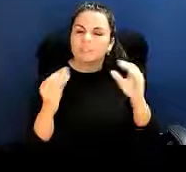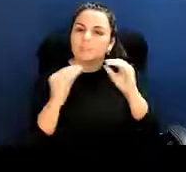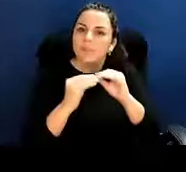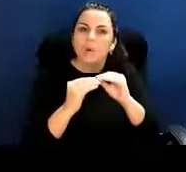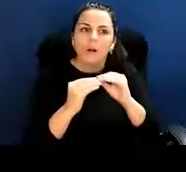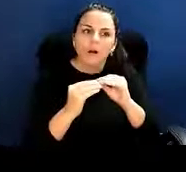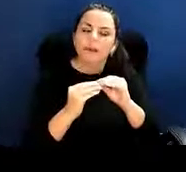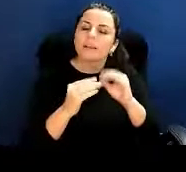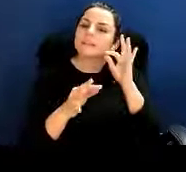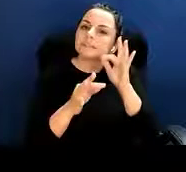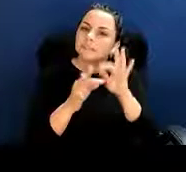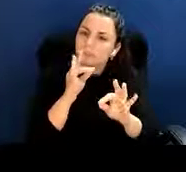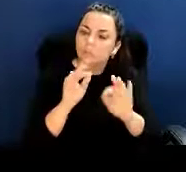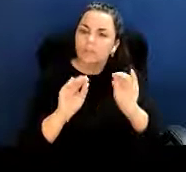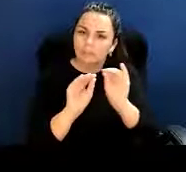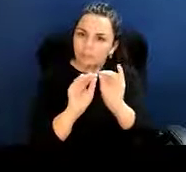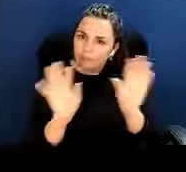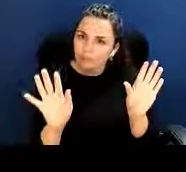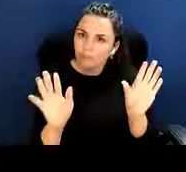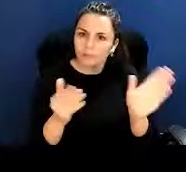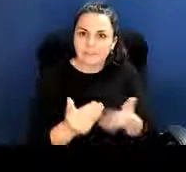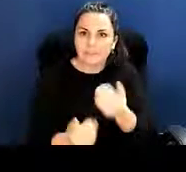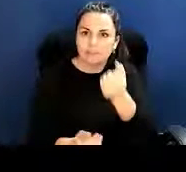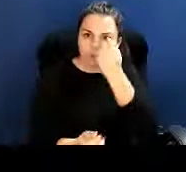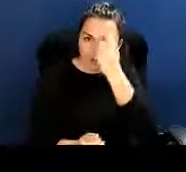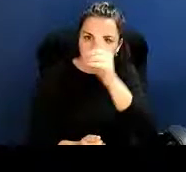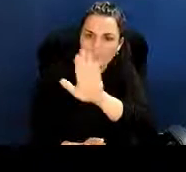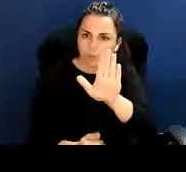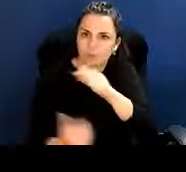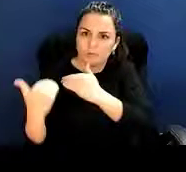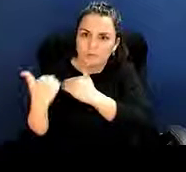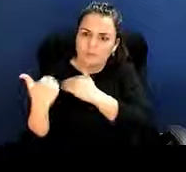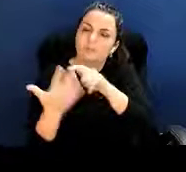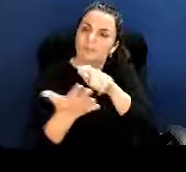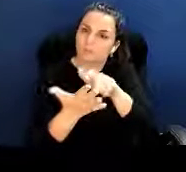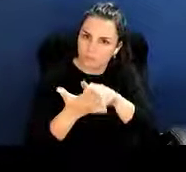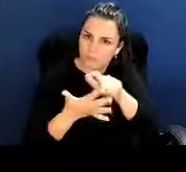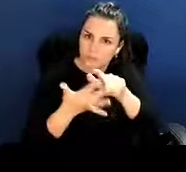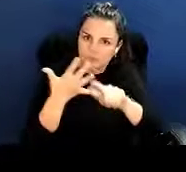to help you understand what is required. So with that, I end my presentation